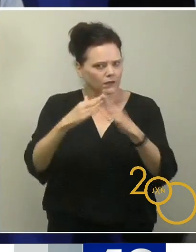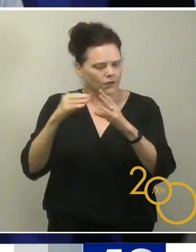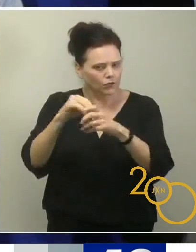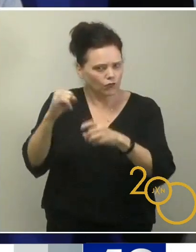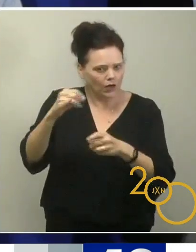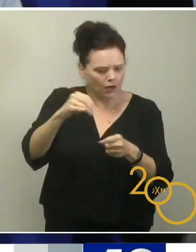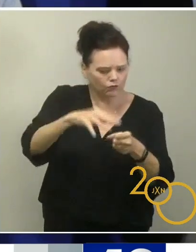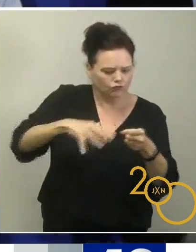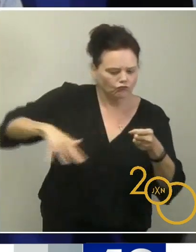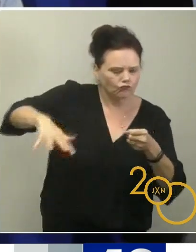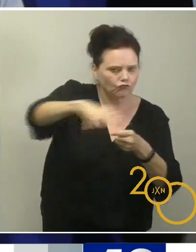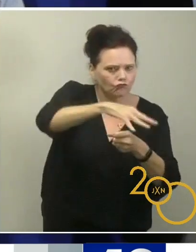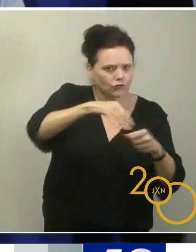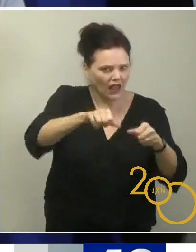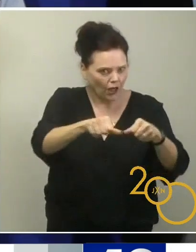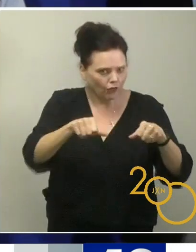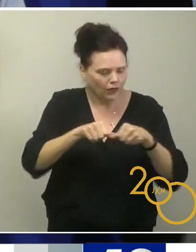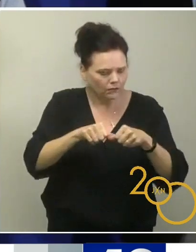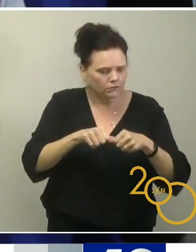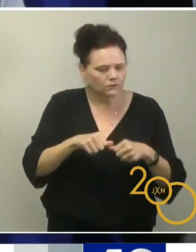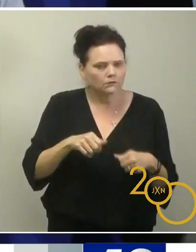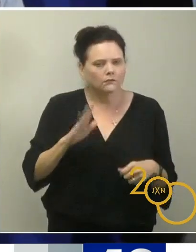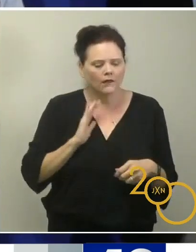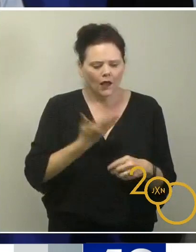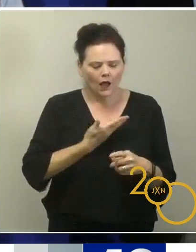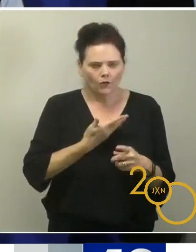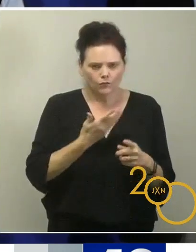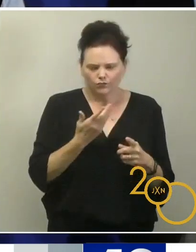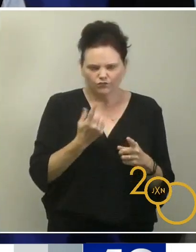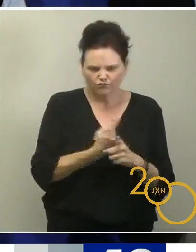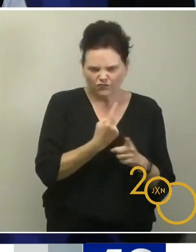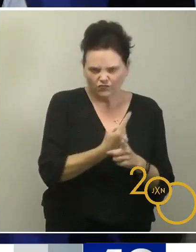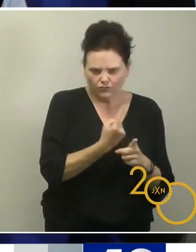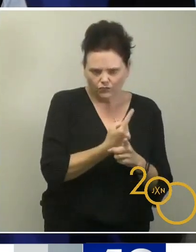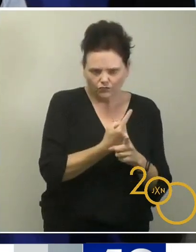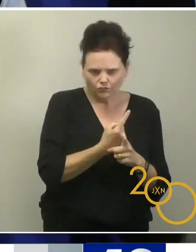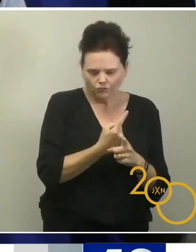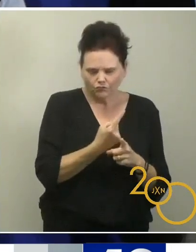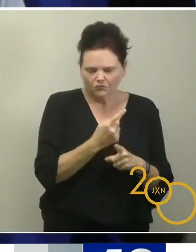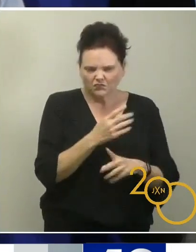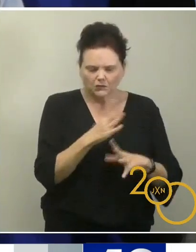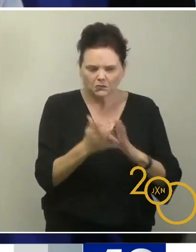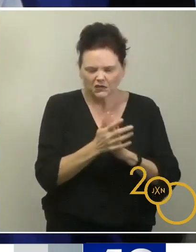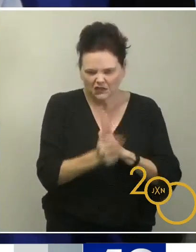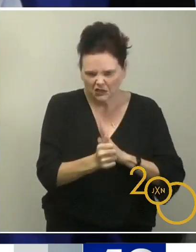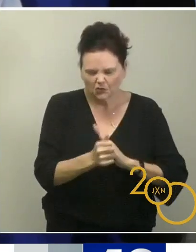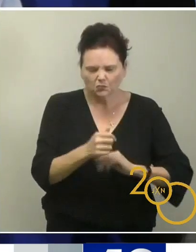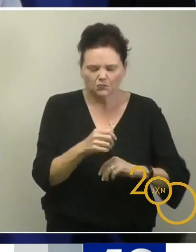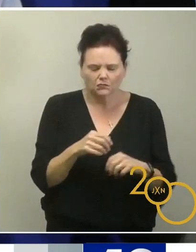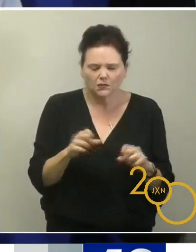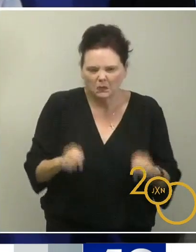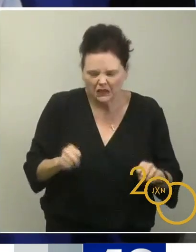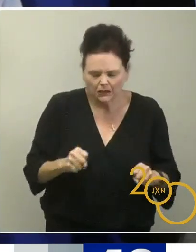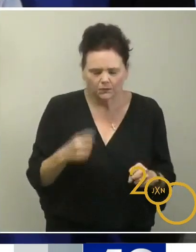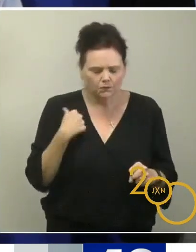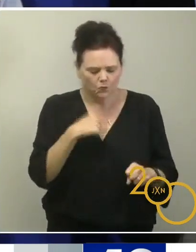DOCTOR DANIEL EDNEY WORKS THANK YOU GOVERNOR. THANK YOU ALL FOR BEING HERE. EVERYONE FROM A PUBLIC HEALTH STANDPOINT AS A STATE HEALTH OFFICER THOUGHT FIRST AND FOREMOST FOR OUR AGENCY WE ARE CONCERNED ABOUT RESERVING AND PROTECTING THE PUBLIC HEALTH OF THE CITIZEN OF JACKSON AND THE